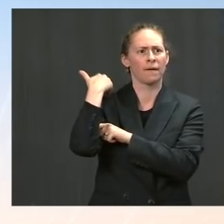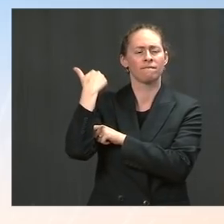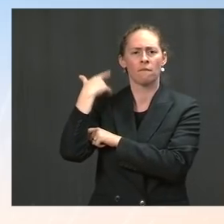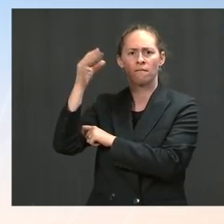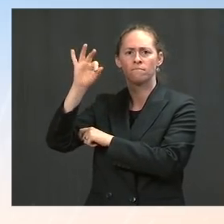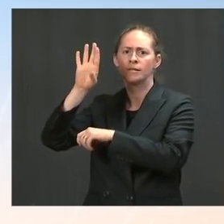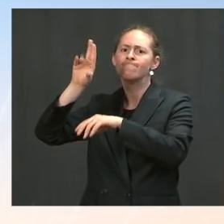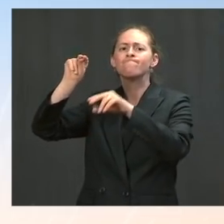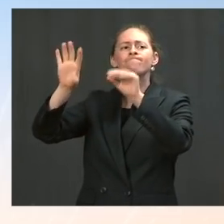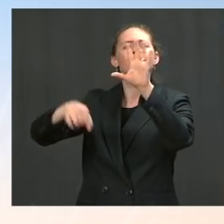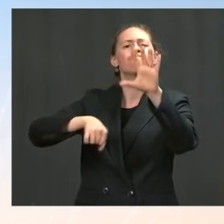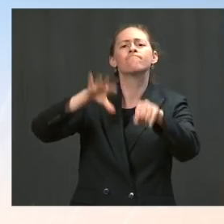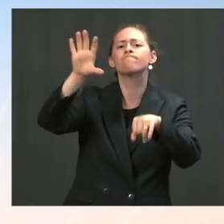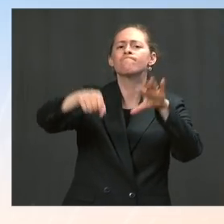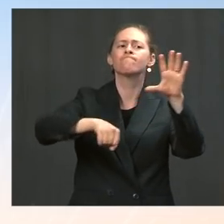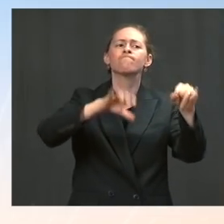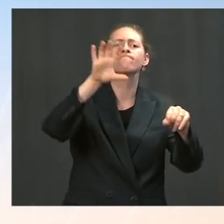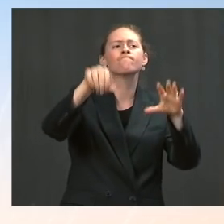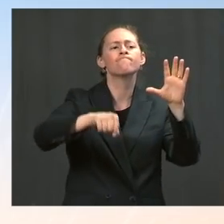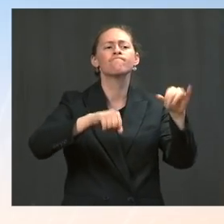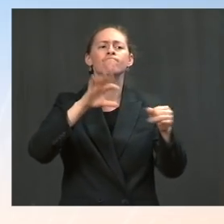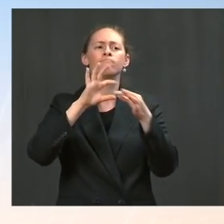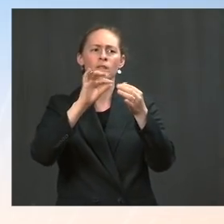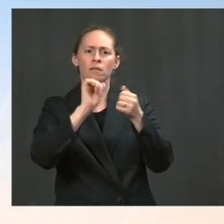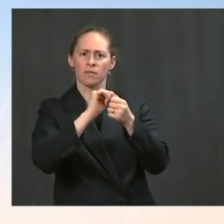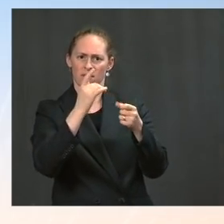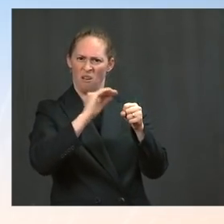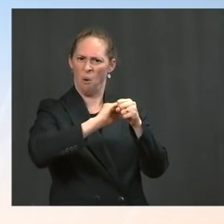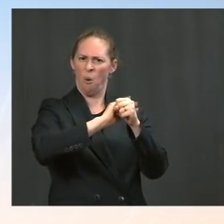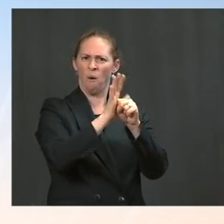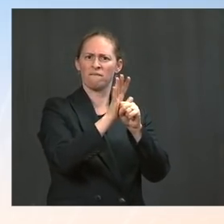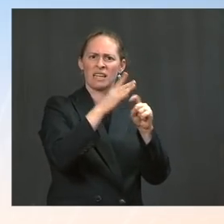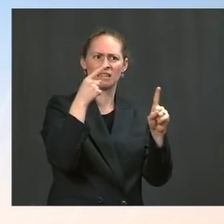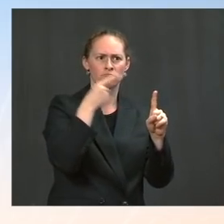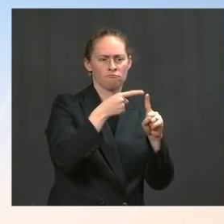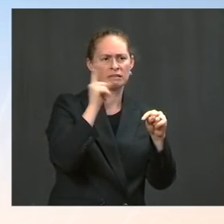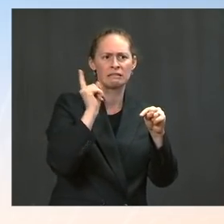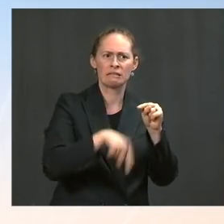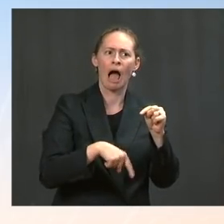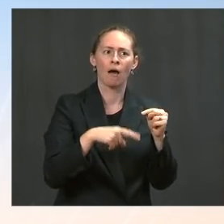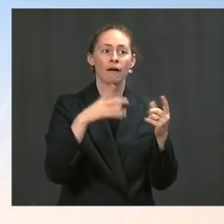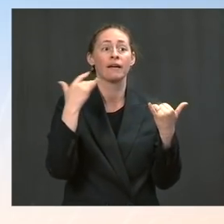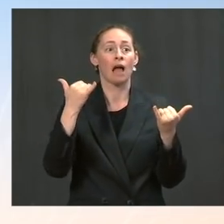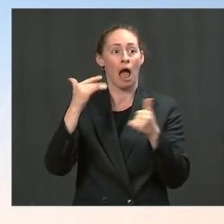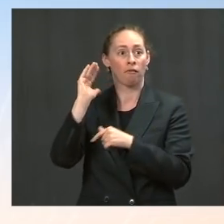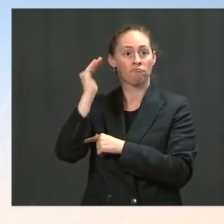that COVID may have originated for a lab. That is something this President now admits is a possibility.